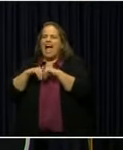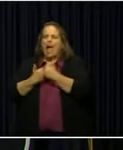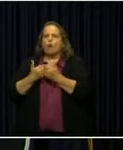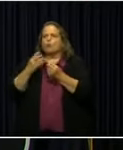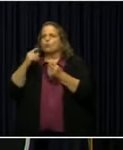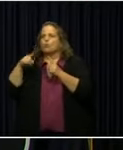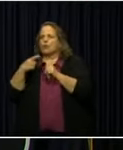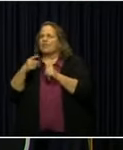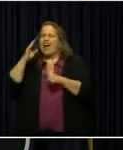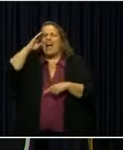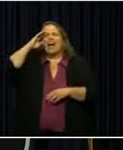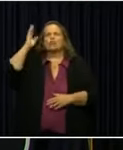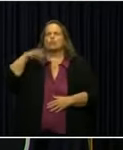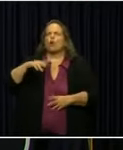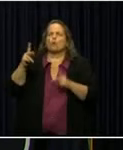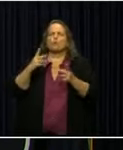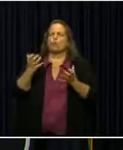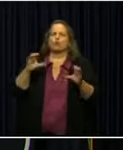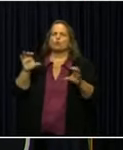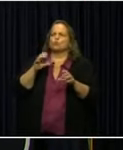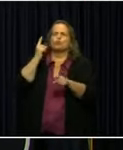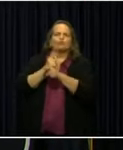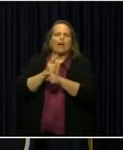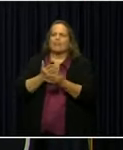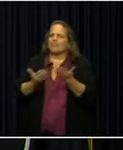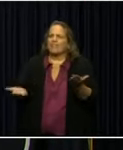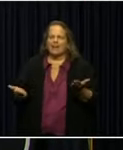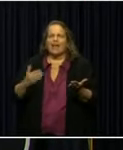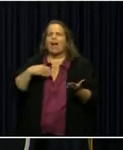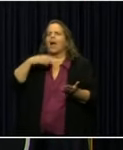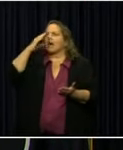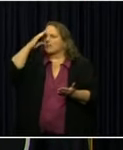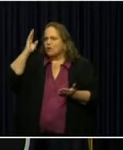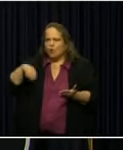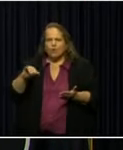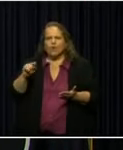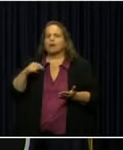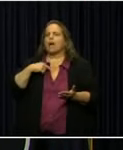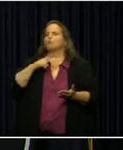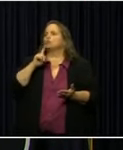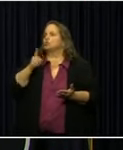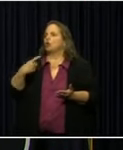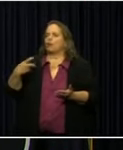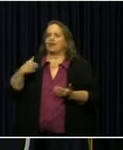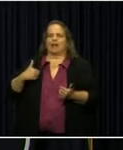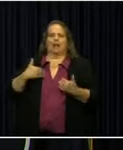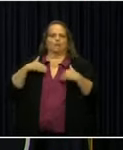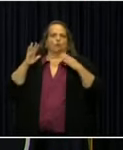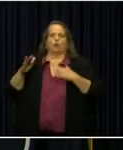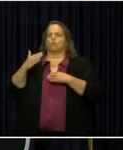VARIOUS PUBLIC WEBSITES, BUT THERE'S ONE THAT'S CODE SPELL BACKWARD, AND IF YOU FINE THAT